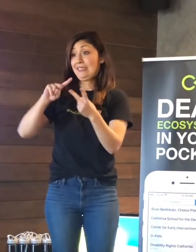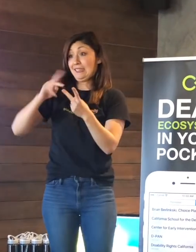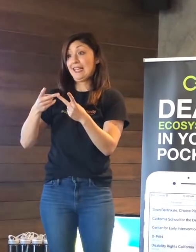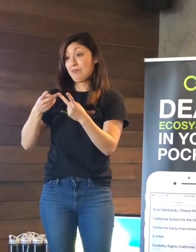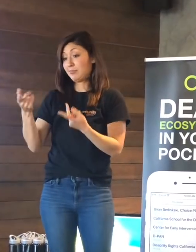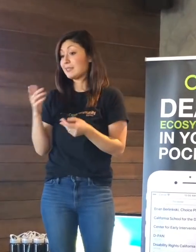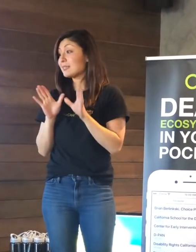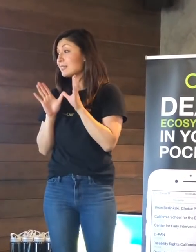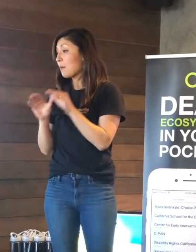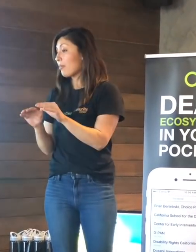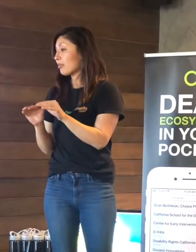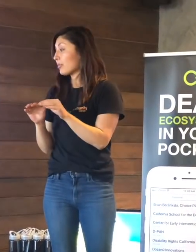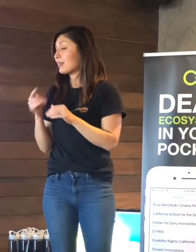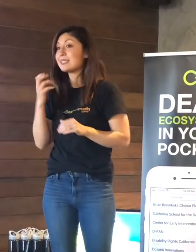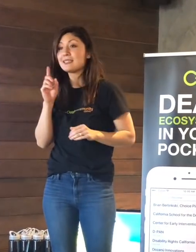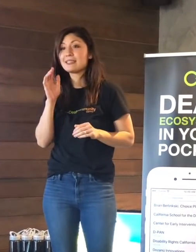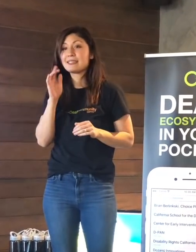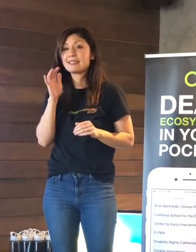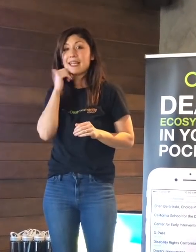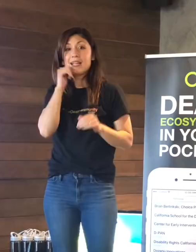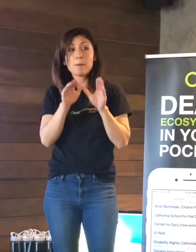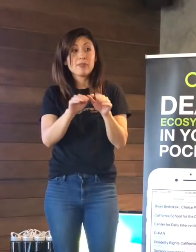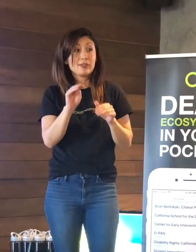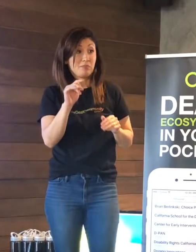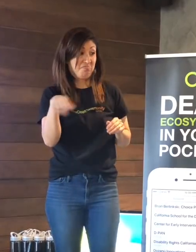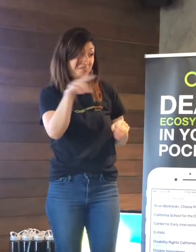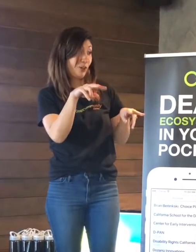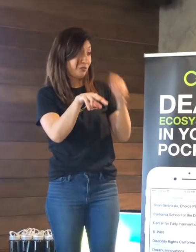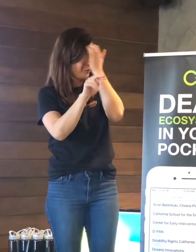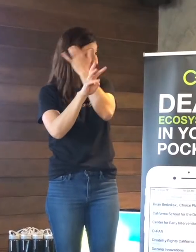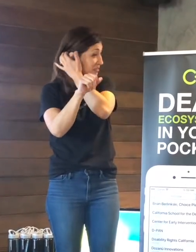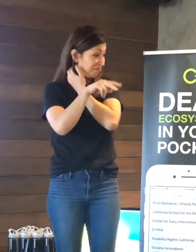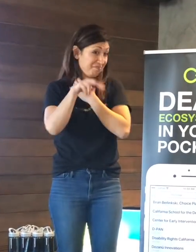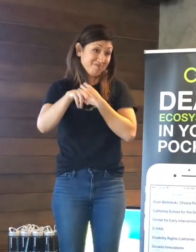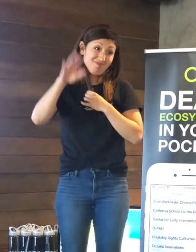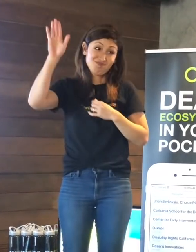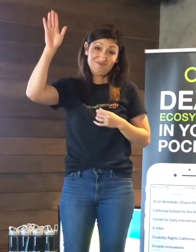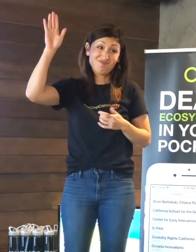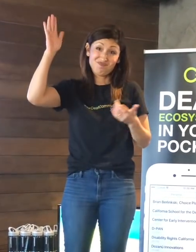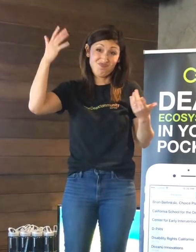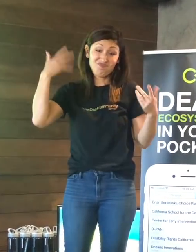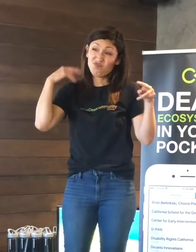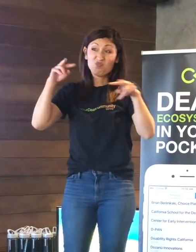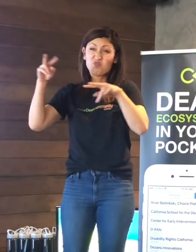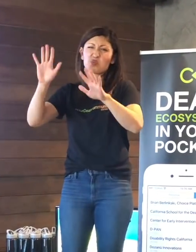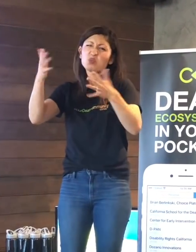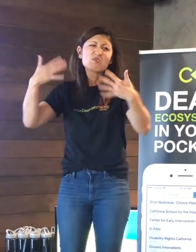The second business I'd like to talk about is The Daily Moth. Any of you watch The Daily Moth's news? I watch it, too.